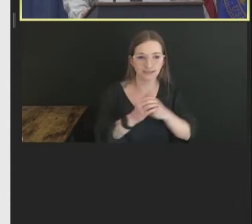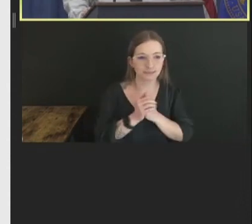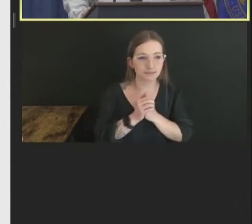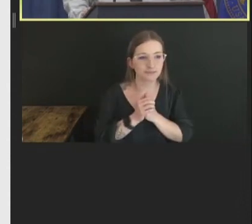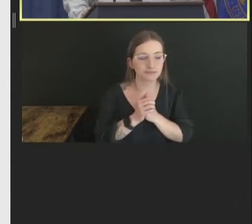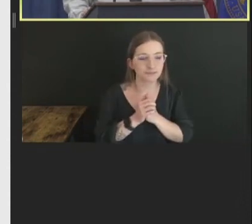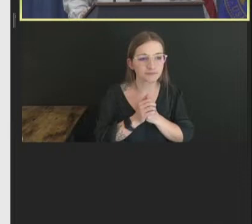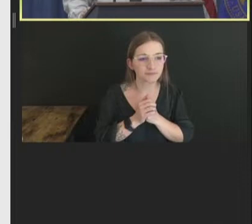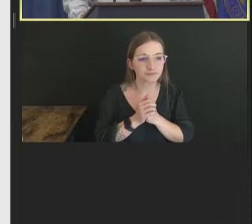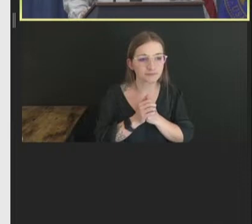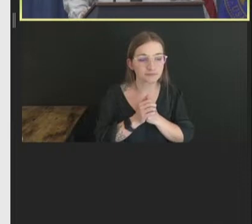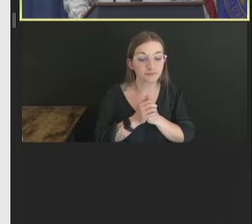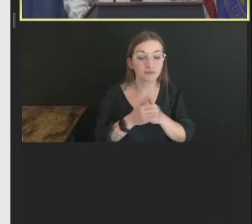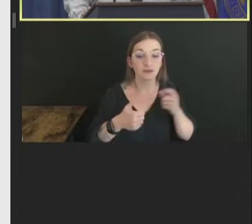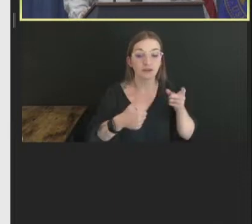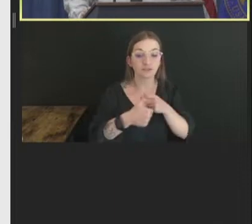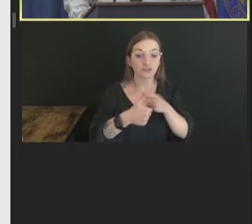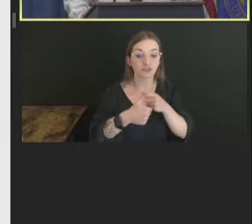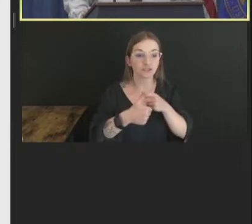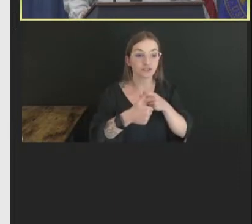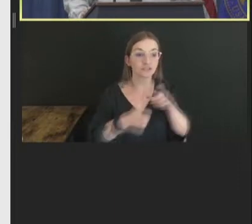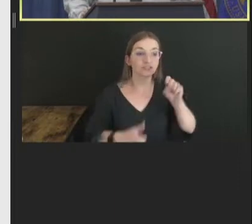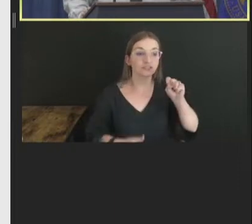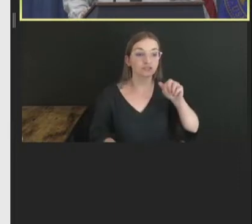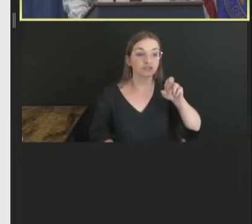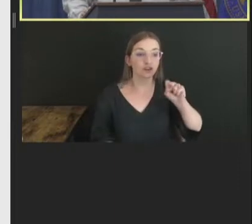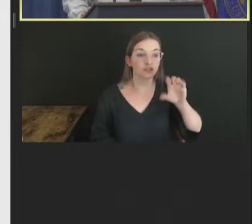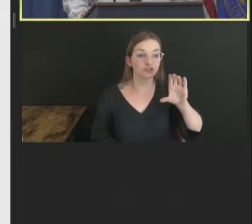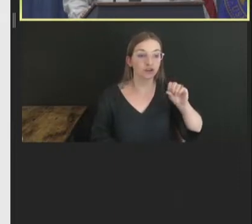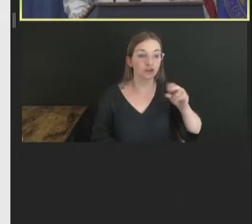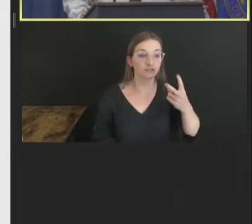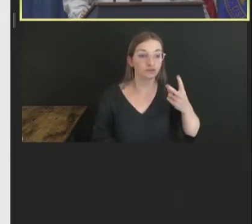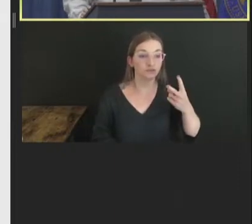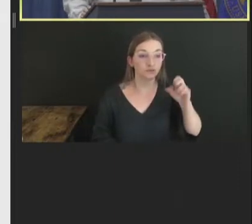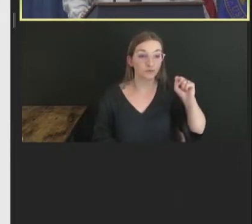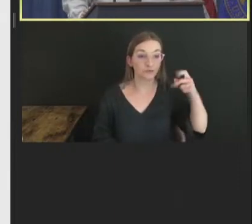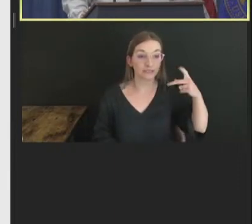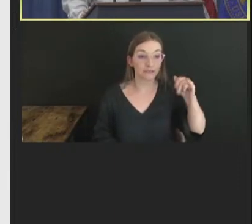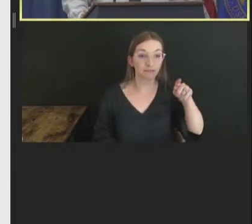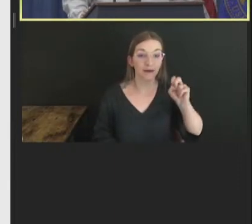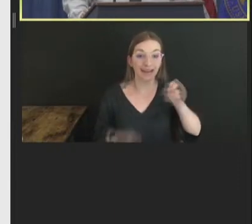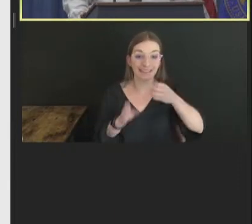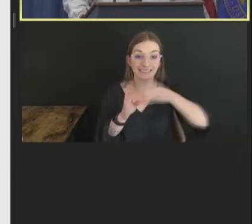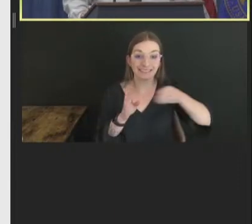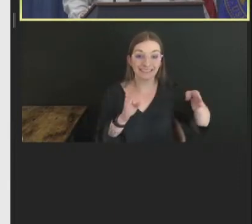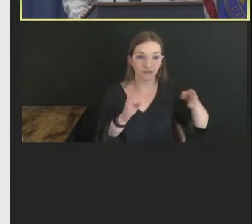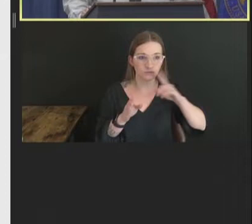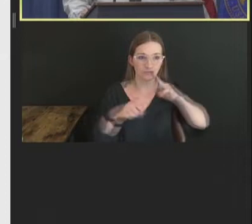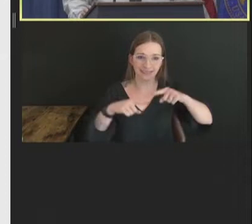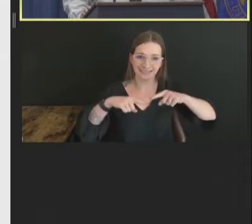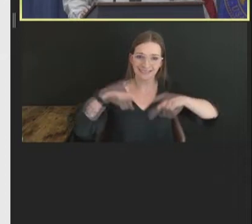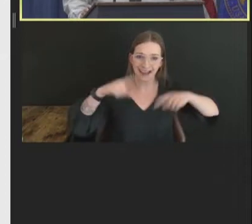So, first of all, SARS-CoV-2 spike sequences are diverse. This diversity drives escape